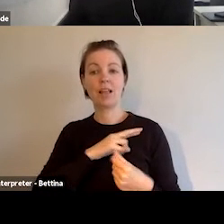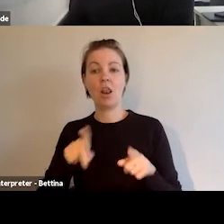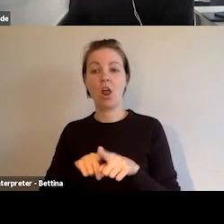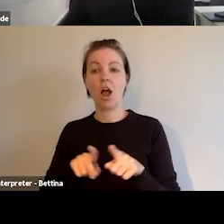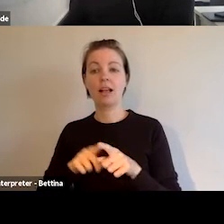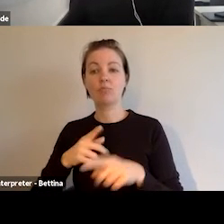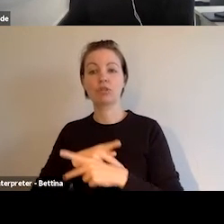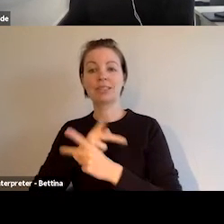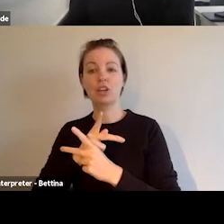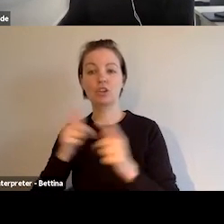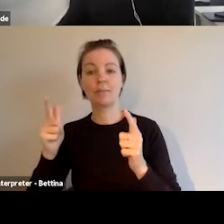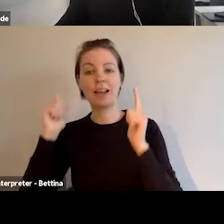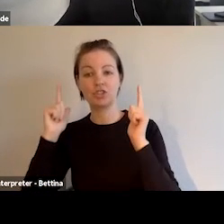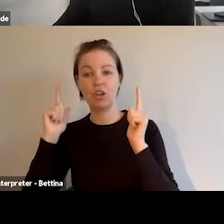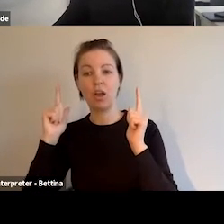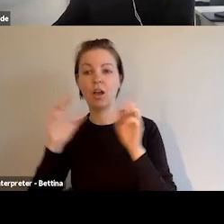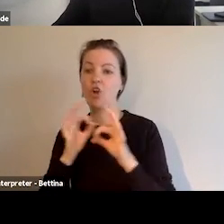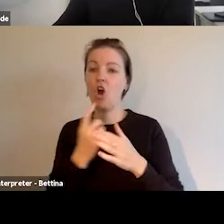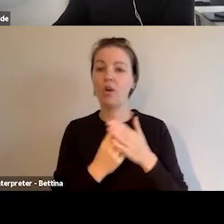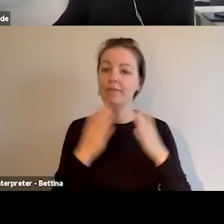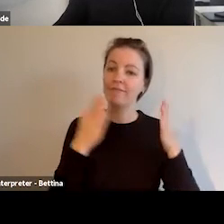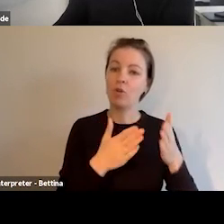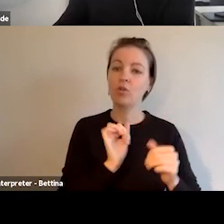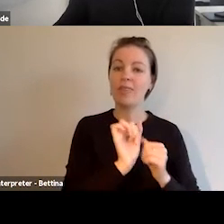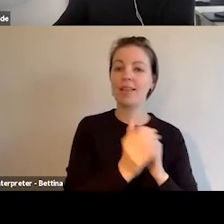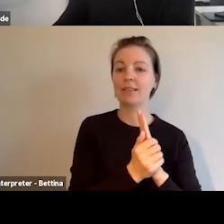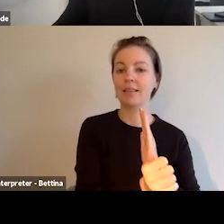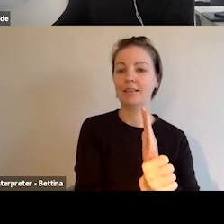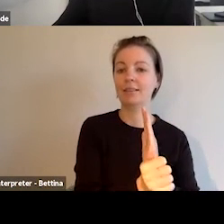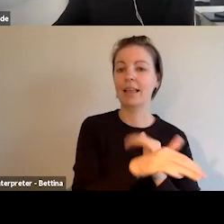And that meant that we had a creative foundation there, but also one that